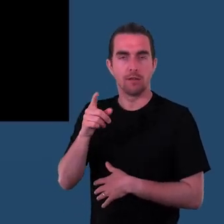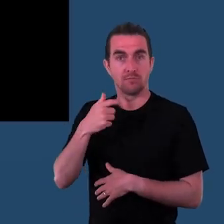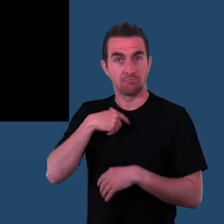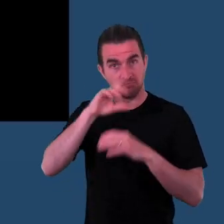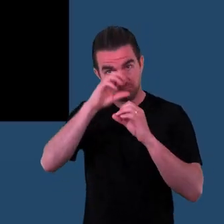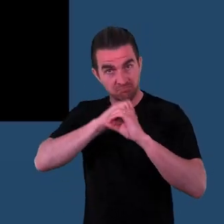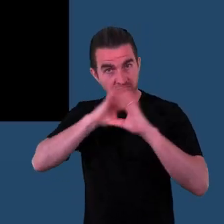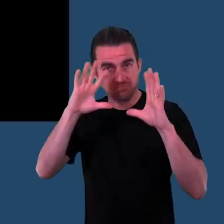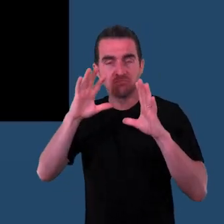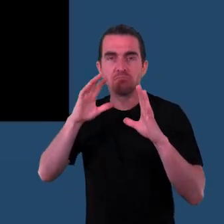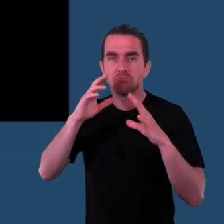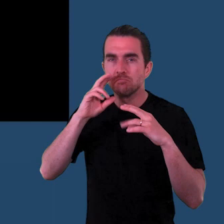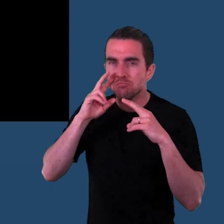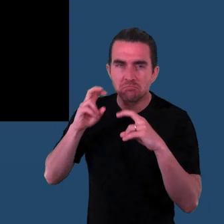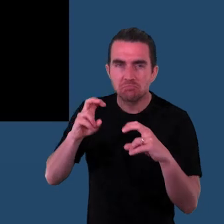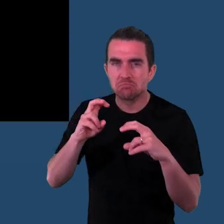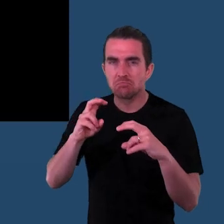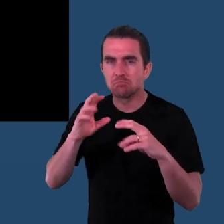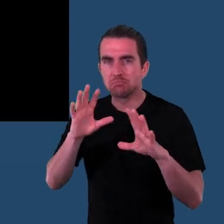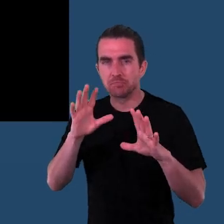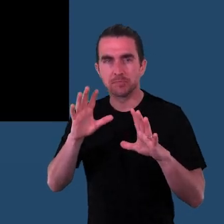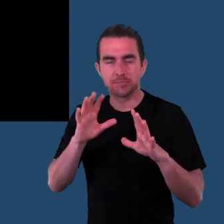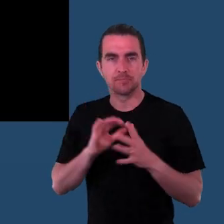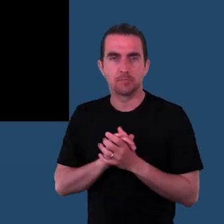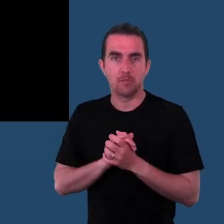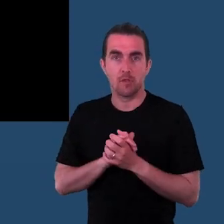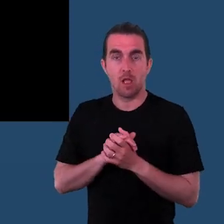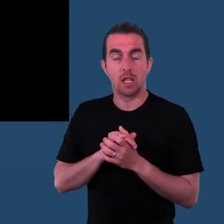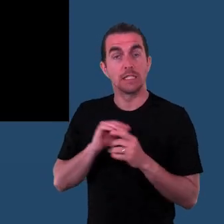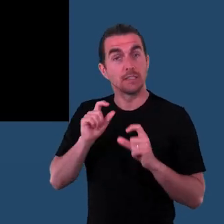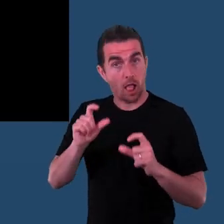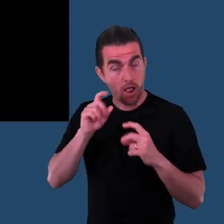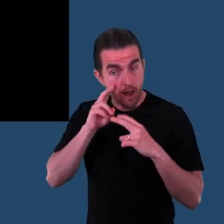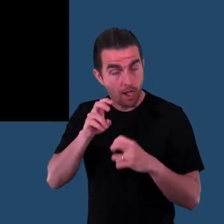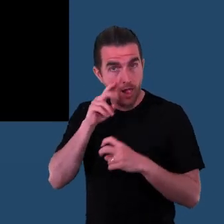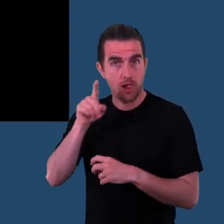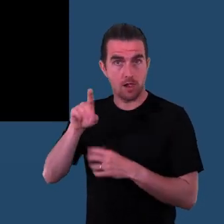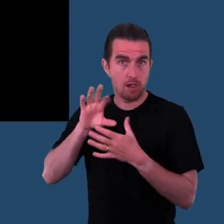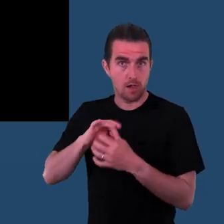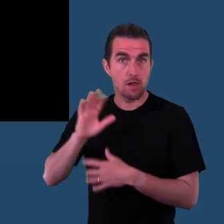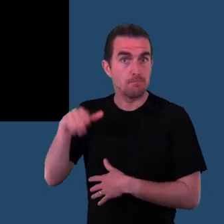And it's my understanding that research is still looking into mosasaurs,